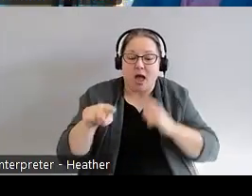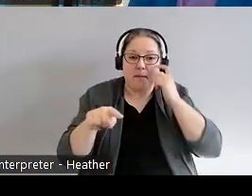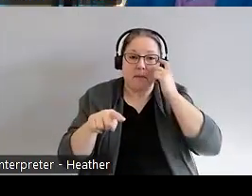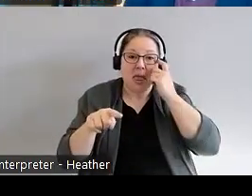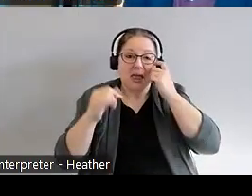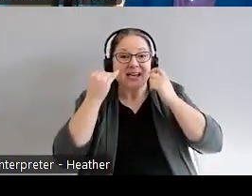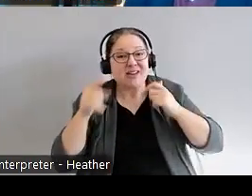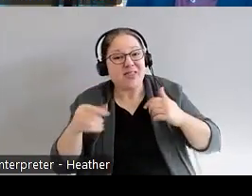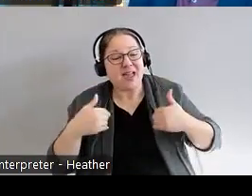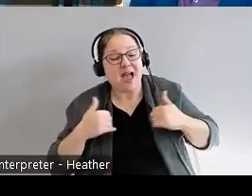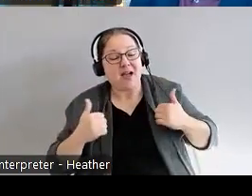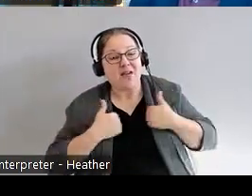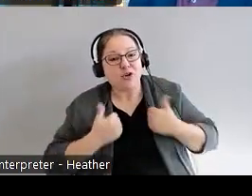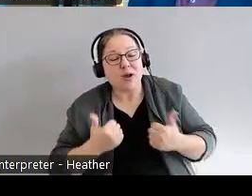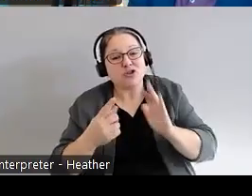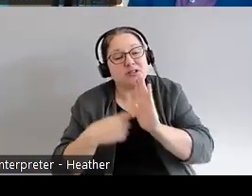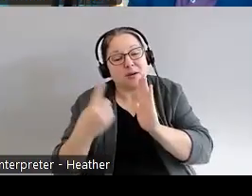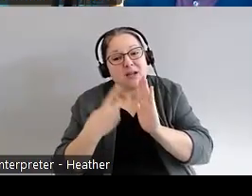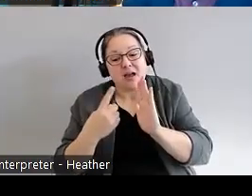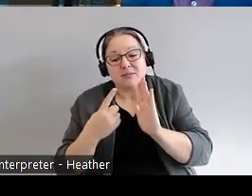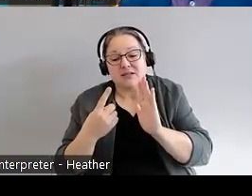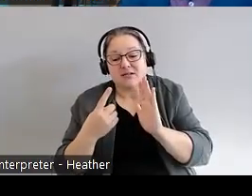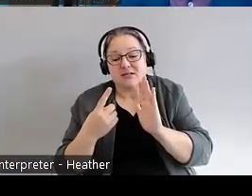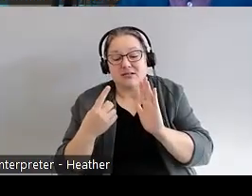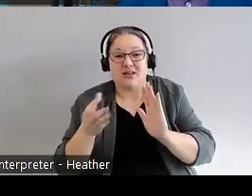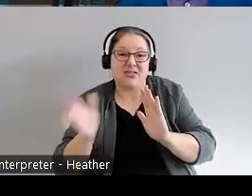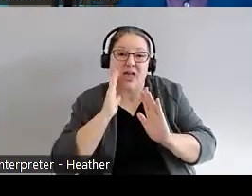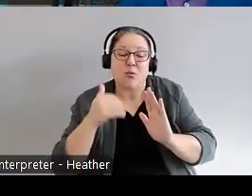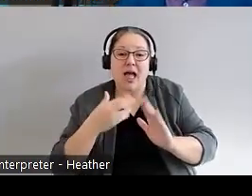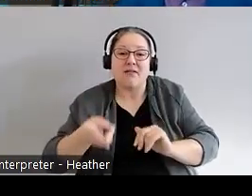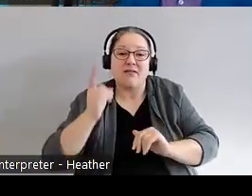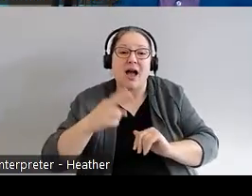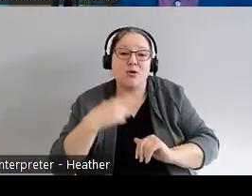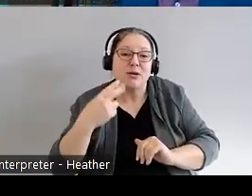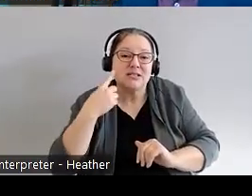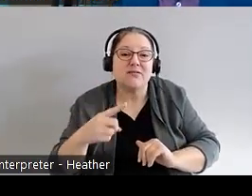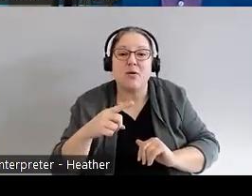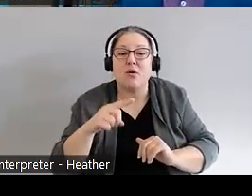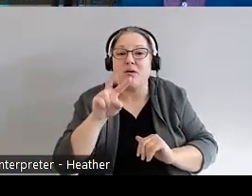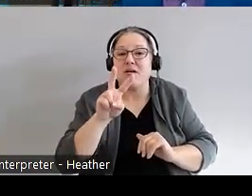can are also sometimes often um at increased risk for victimization when other patients